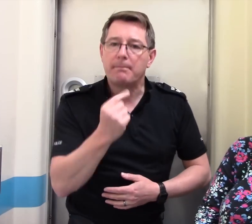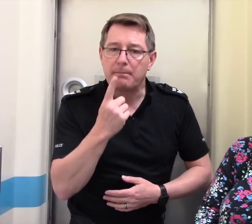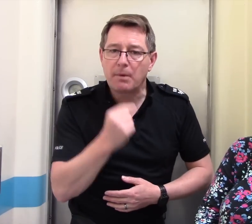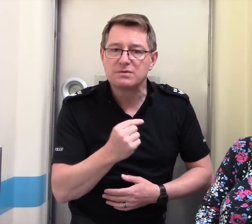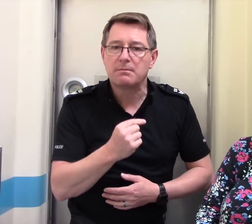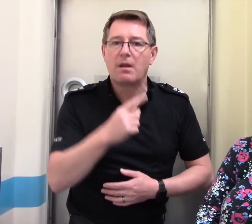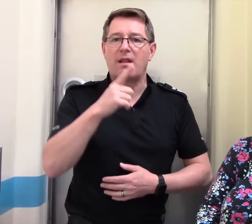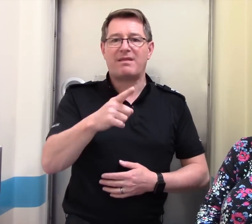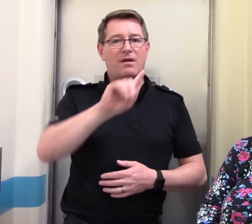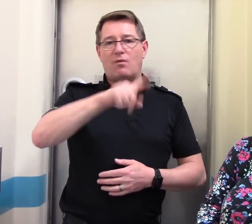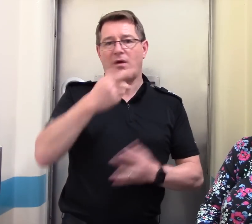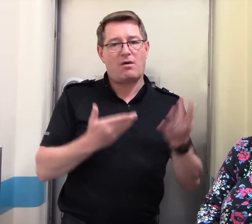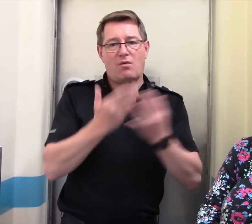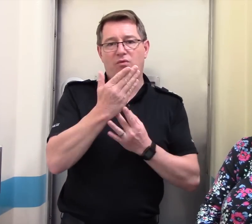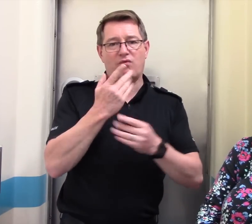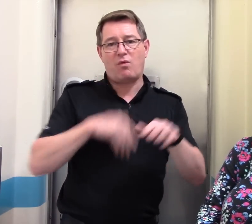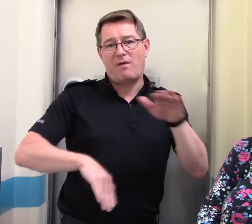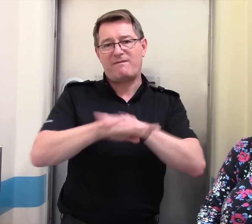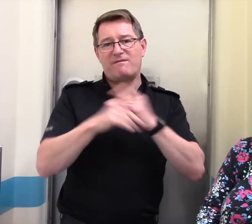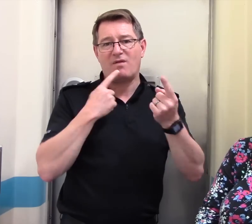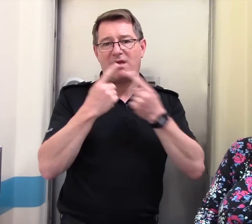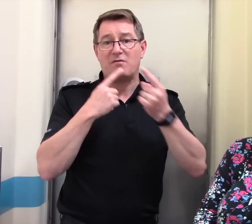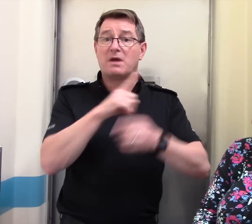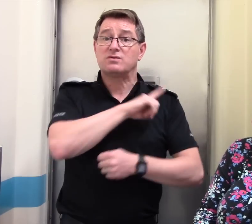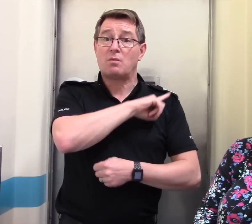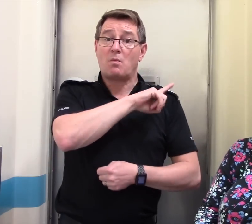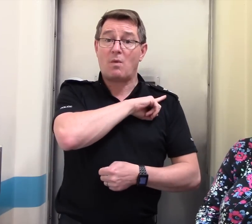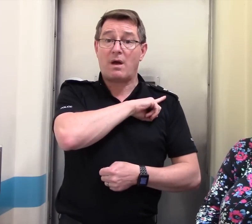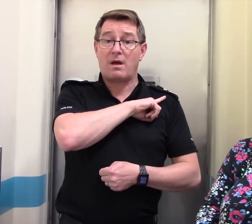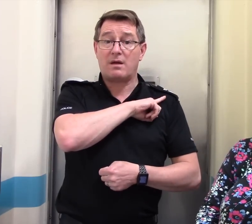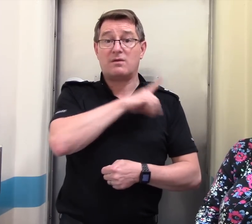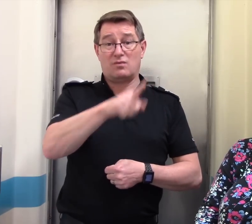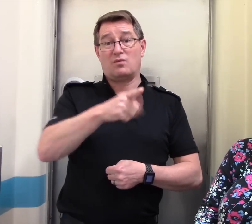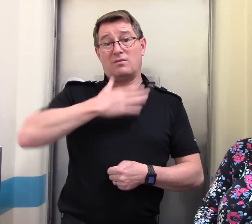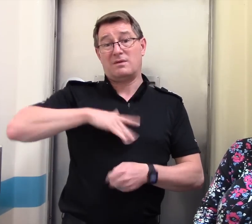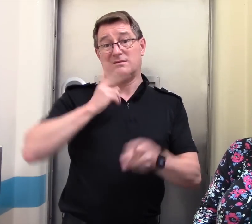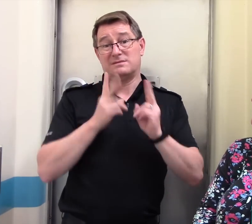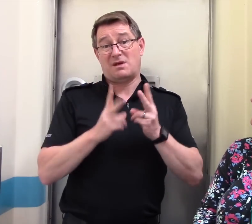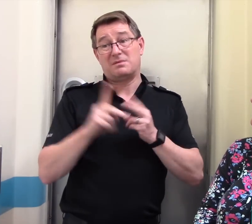It's possible they won't go through fully because you need an interpreter